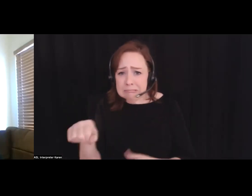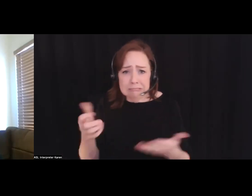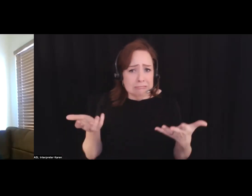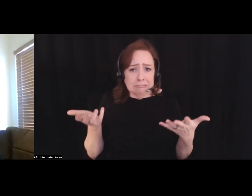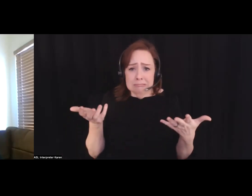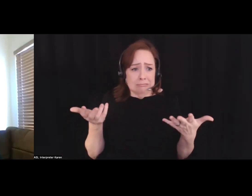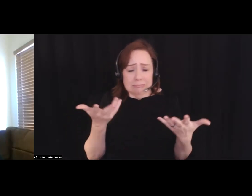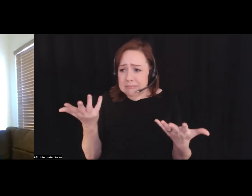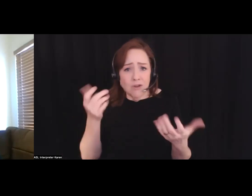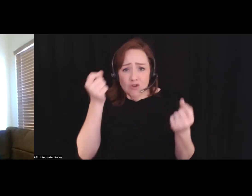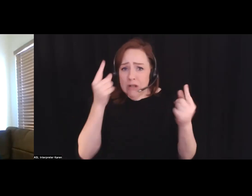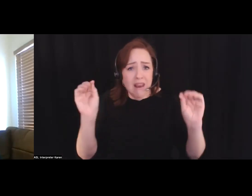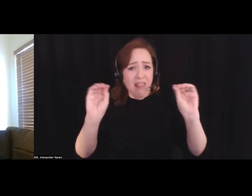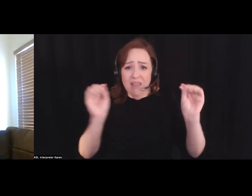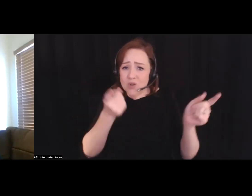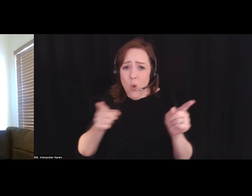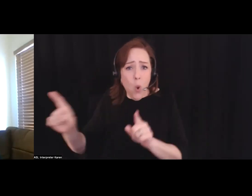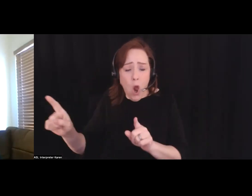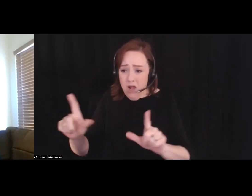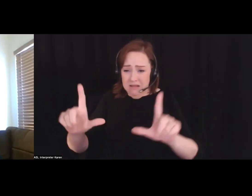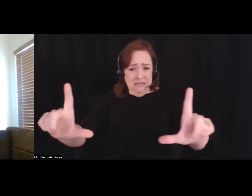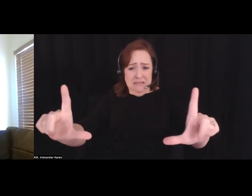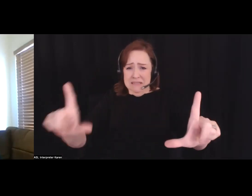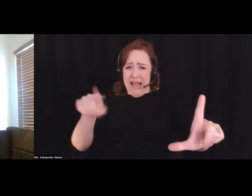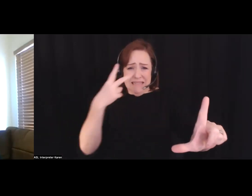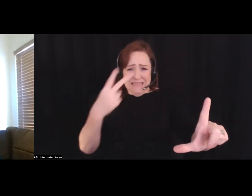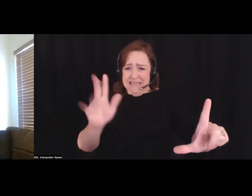understand anything what's going on and honestly that appointment would have never happened. the